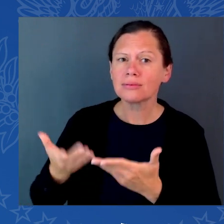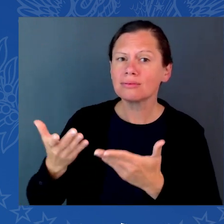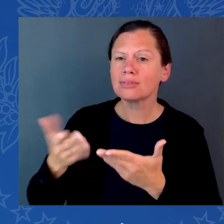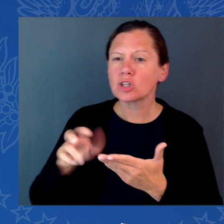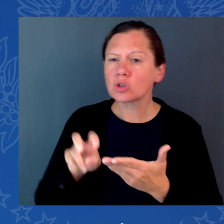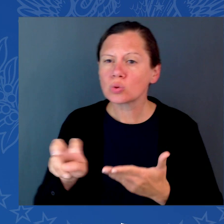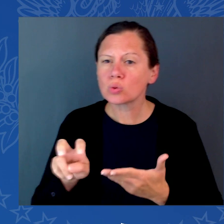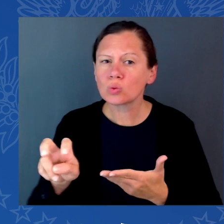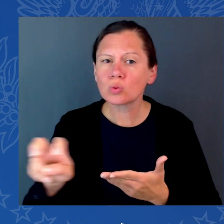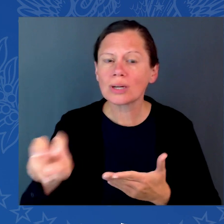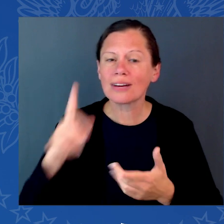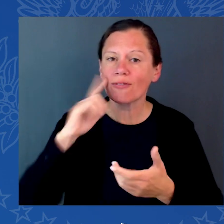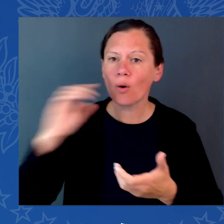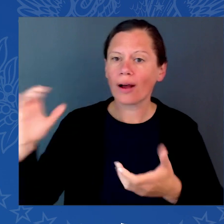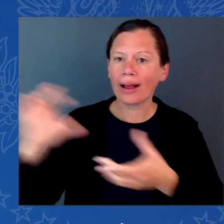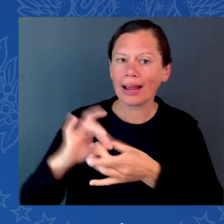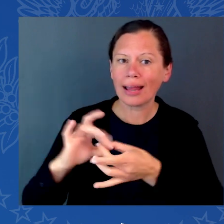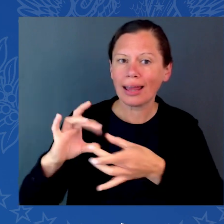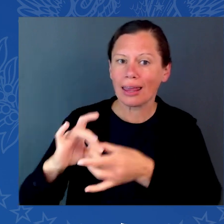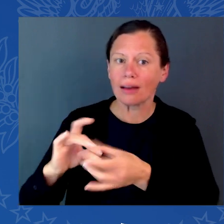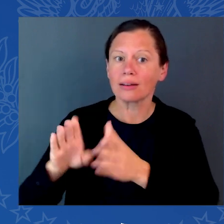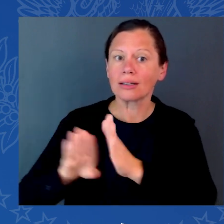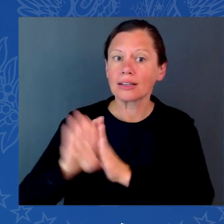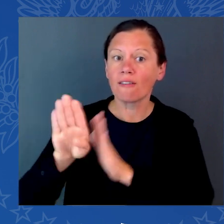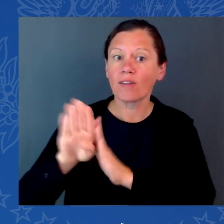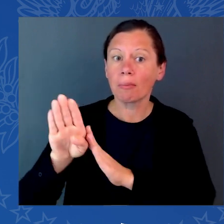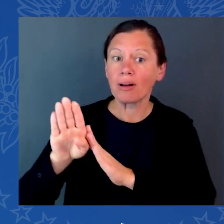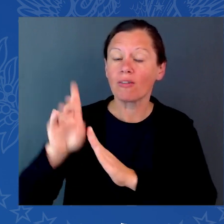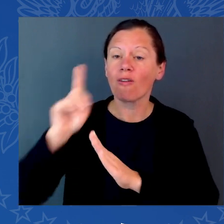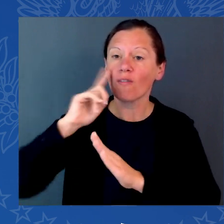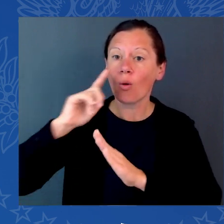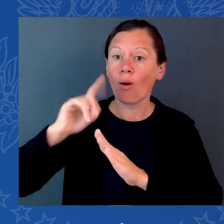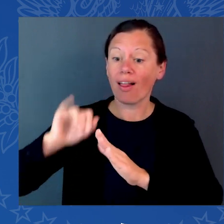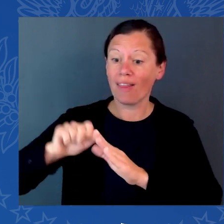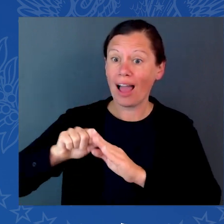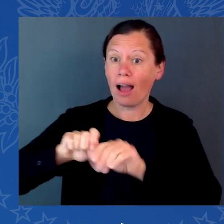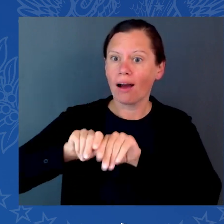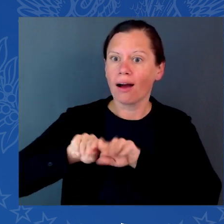His Royal Highness, Crown Prince and Prime Minister Mohammad